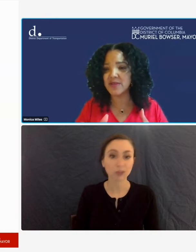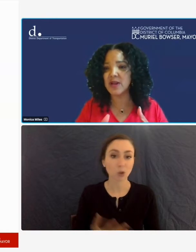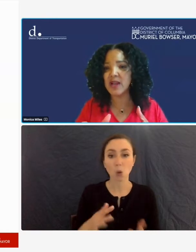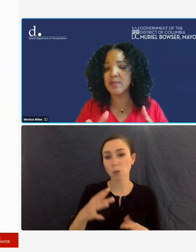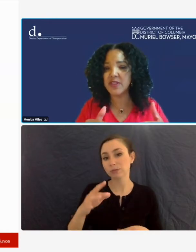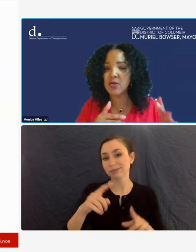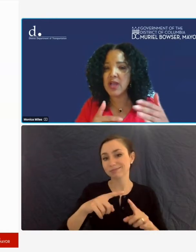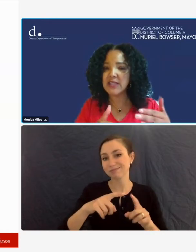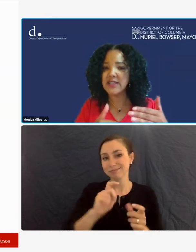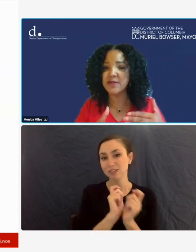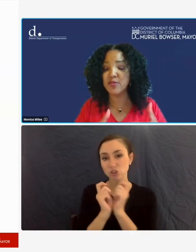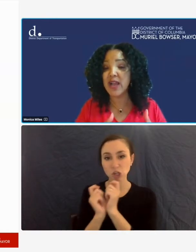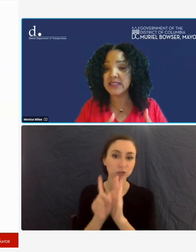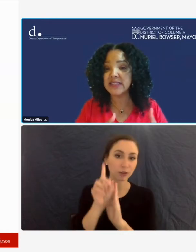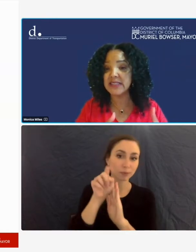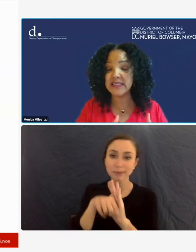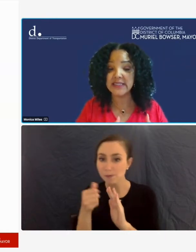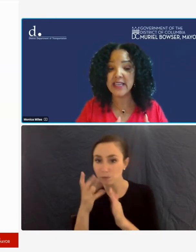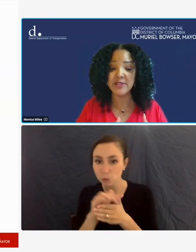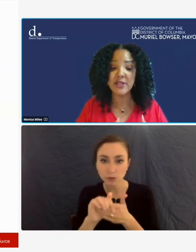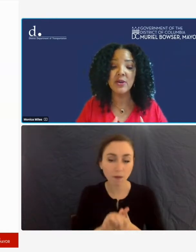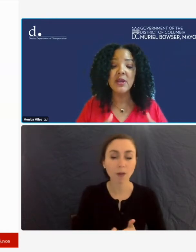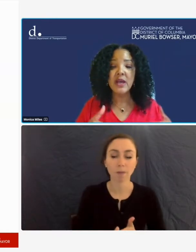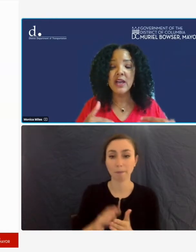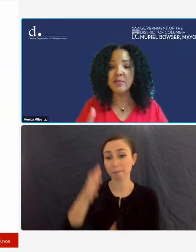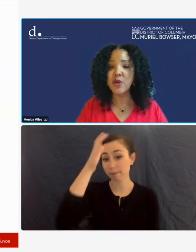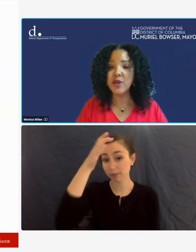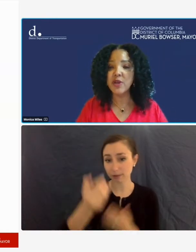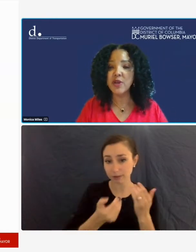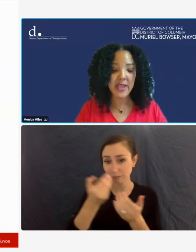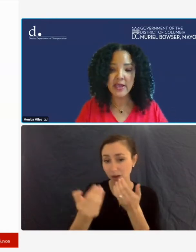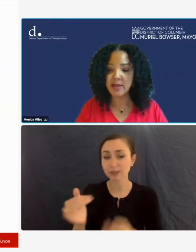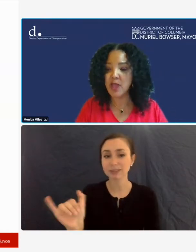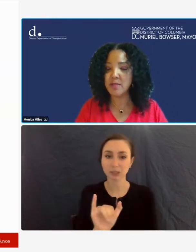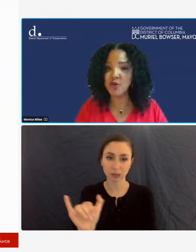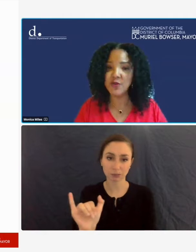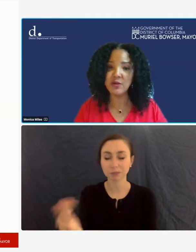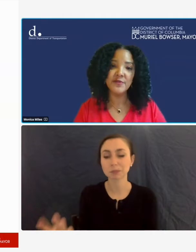the whole concept of the process is the same so um we're going to go ahead and move forward from from